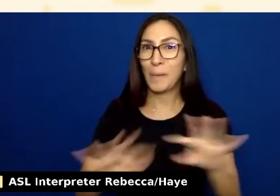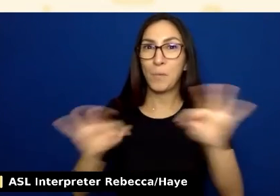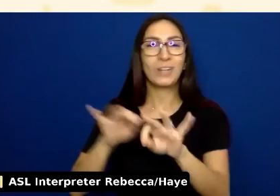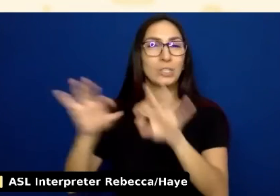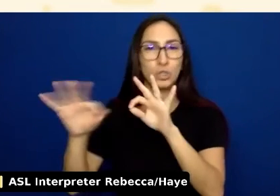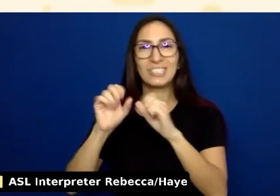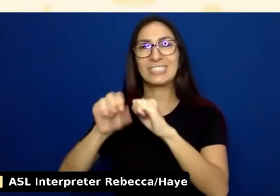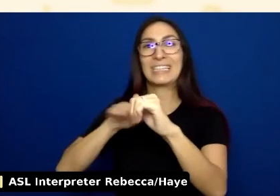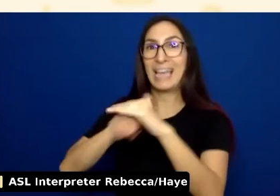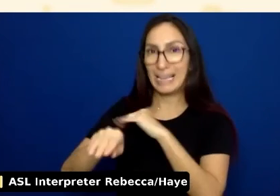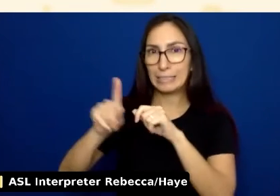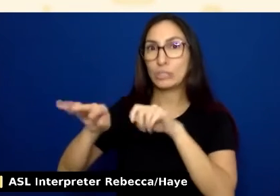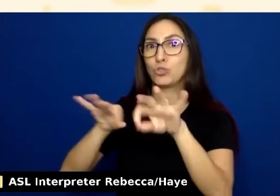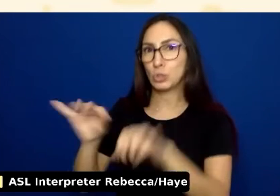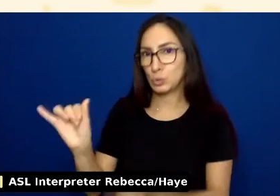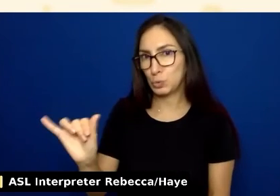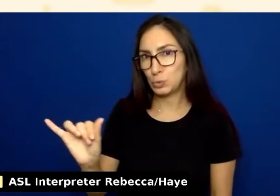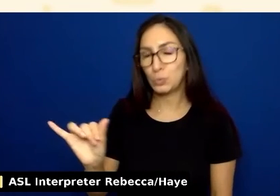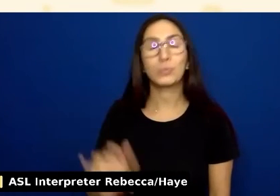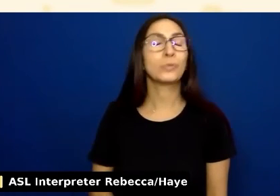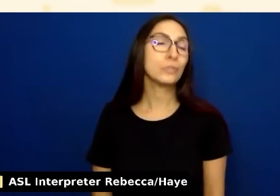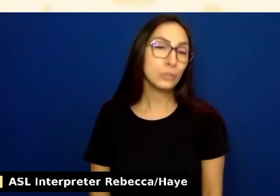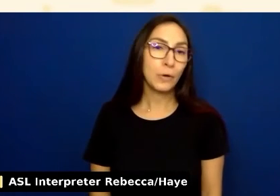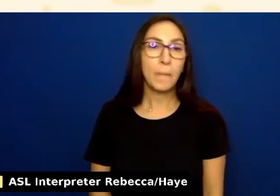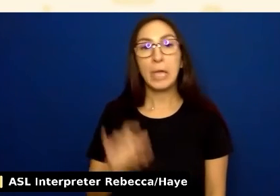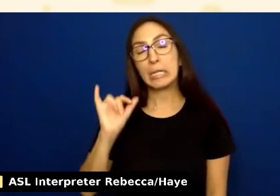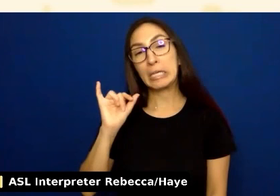But if you are starting early right at the design stage,